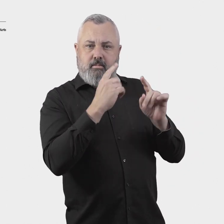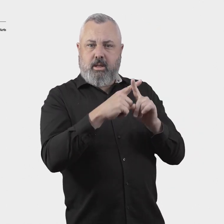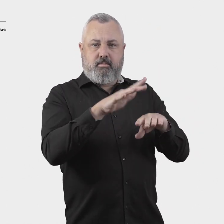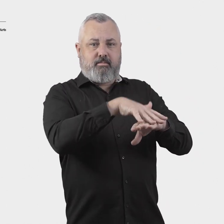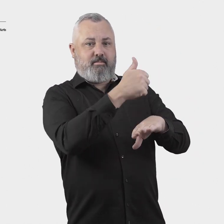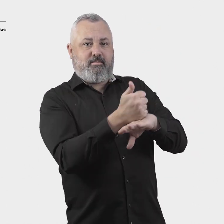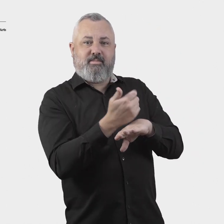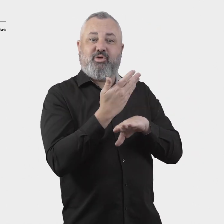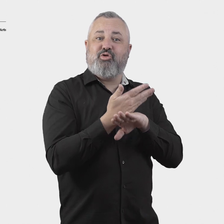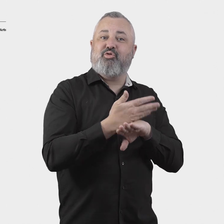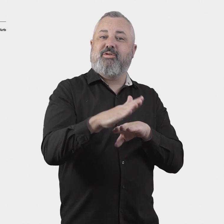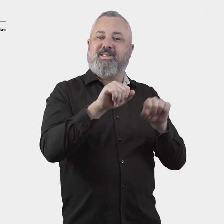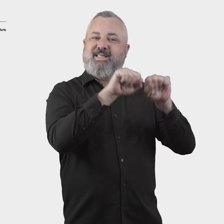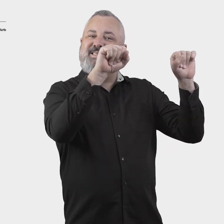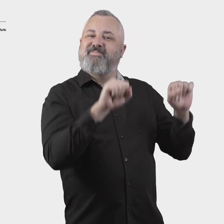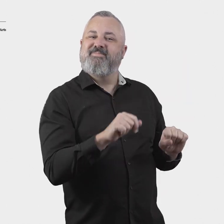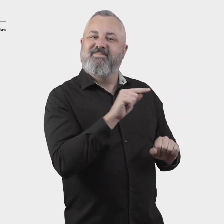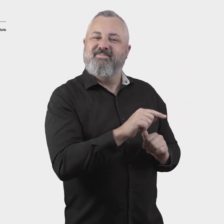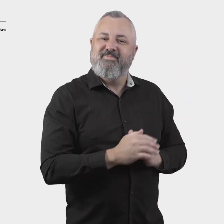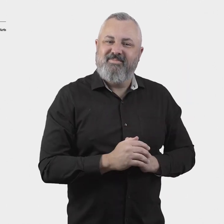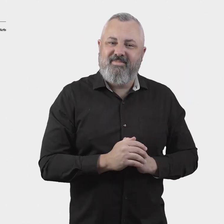implementation of the new ombuds scheme.